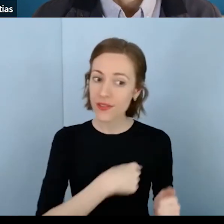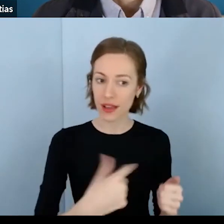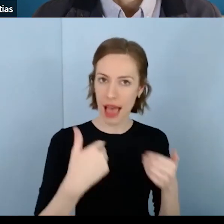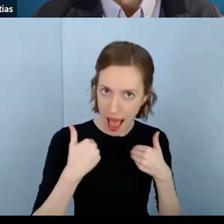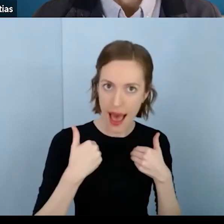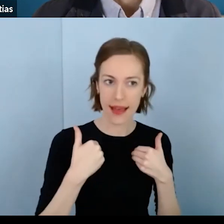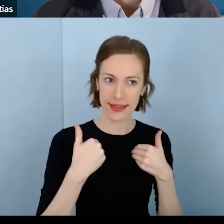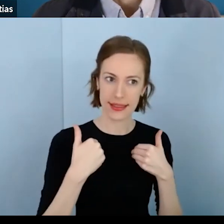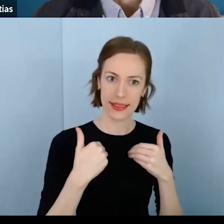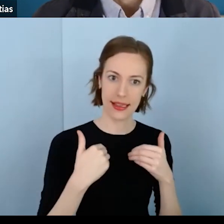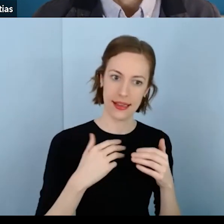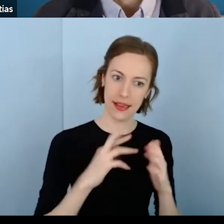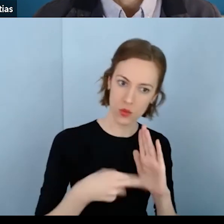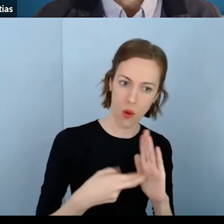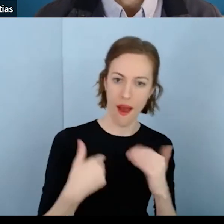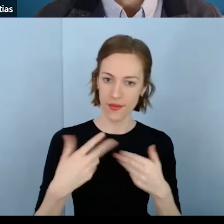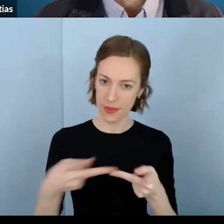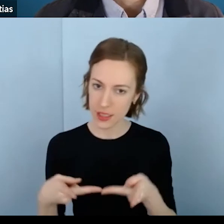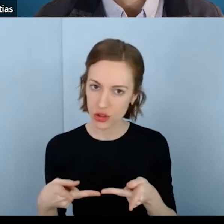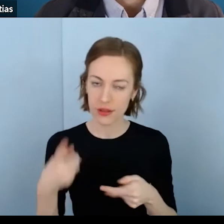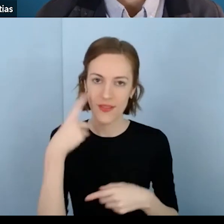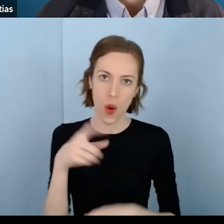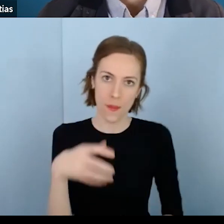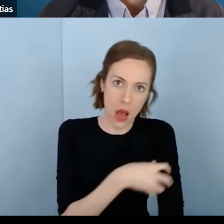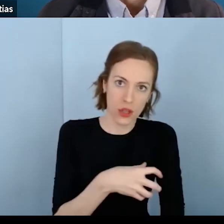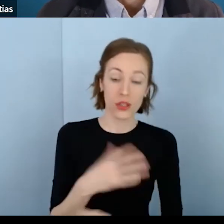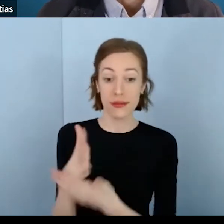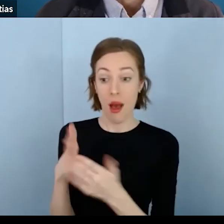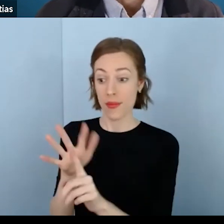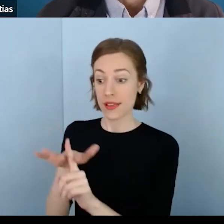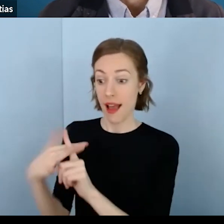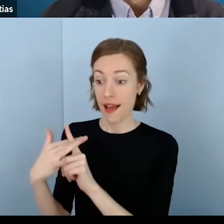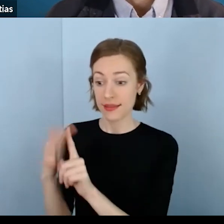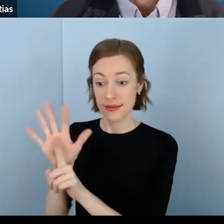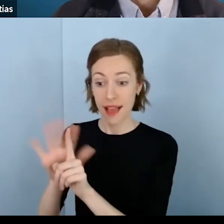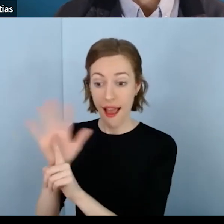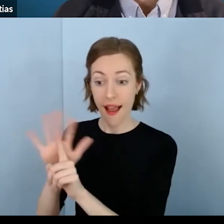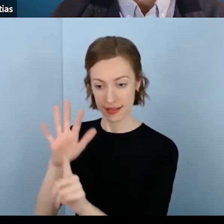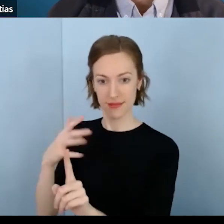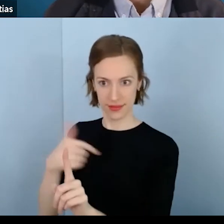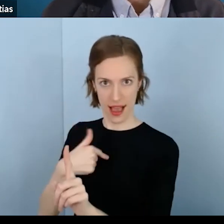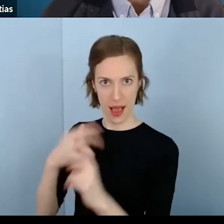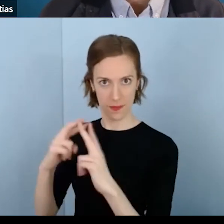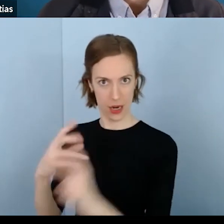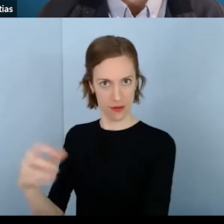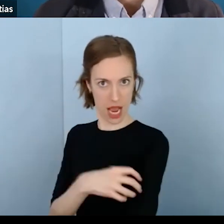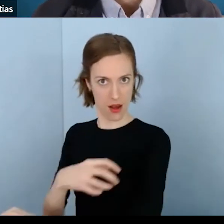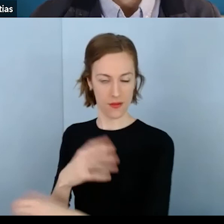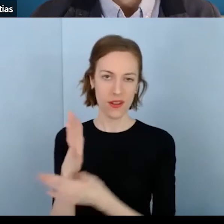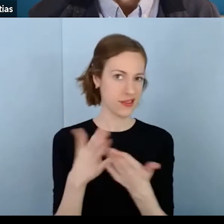There are context in which we are very powerful and context in which we have relatively low power.